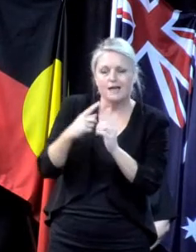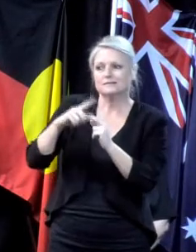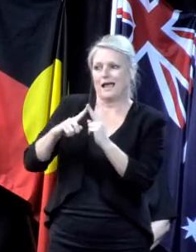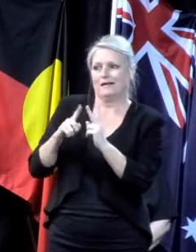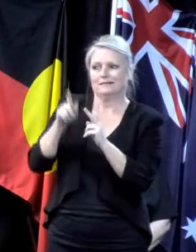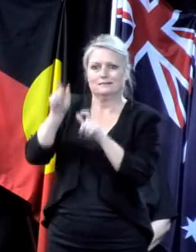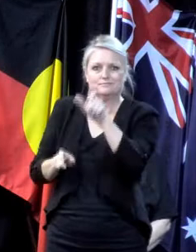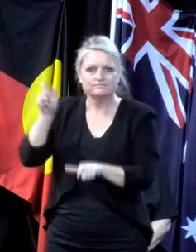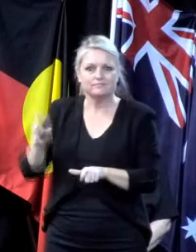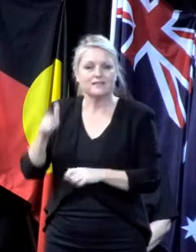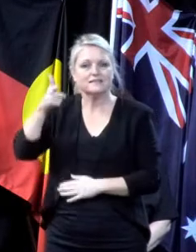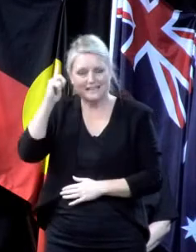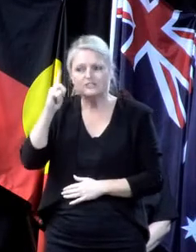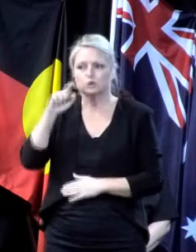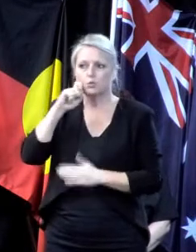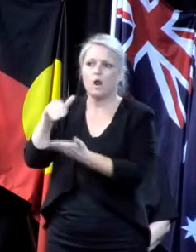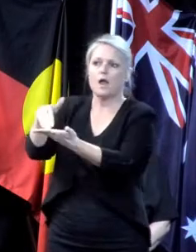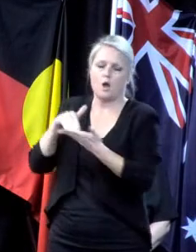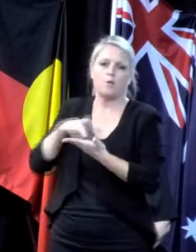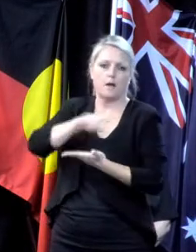the students in their local schools. DR MELLIFONT: Thank you.